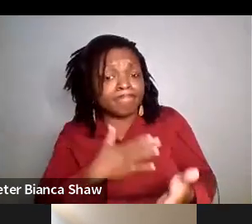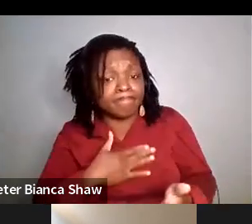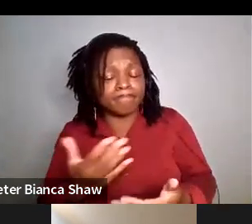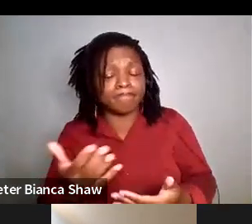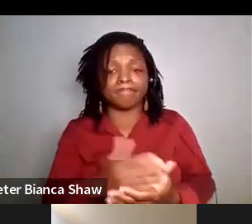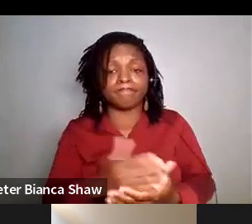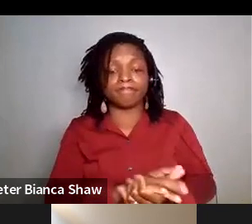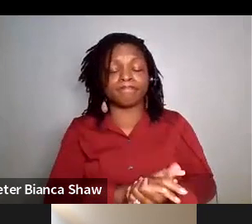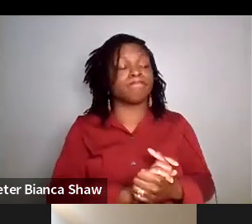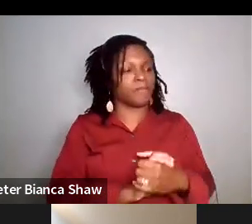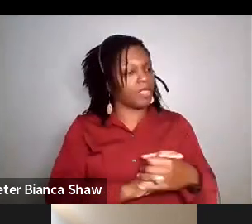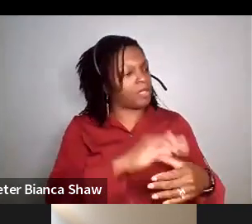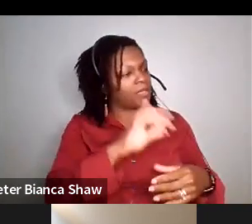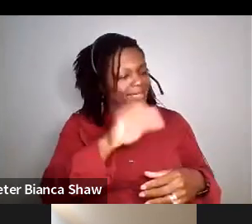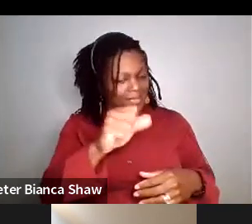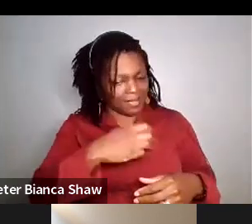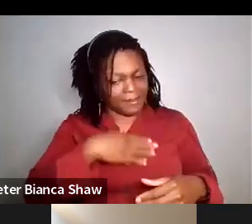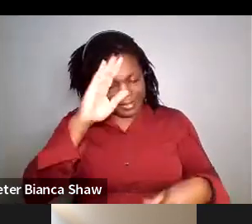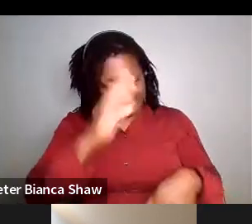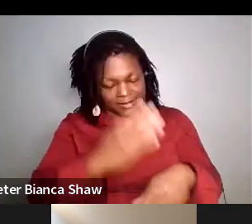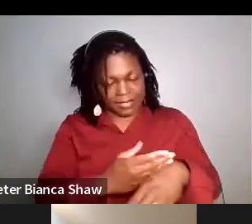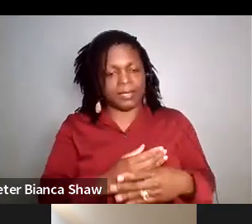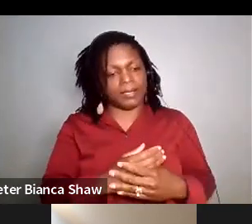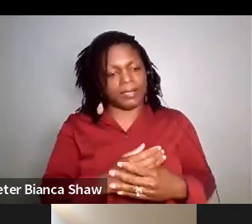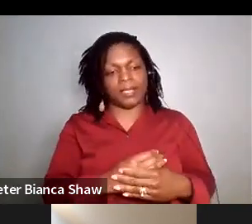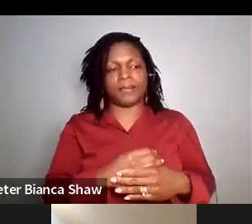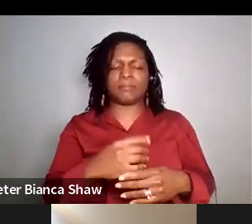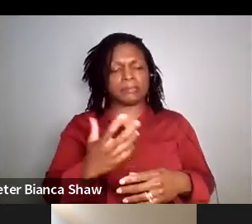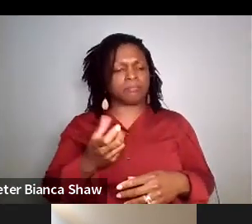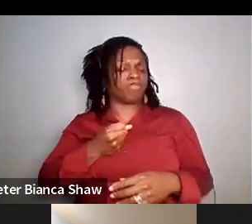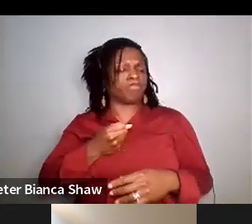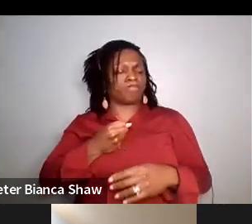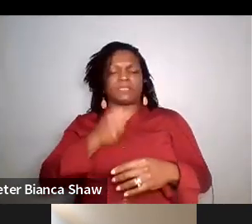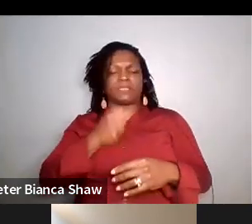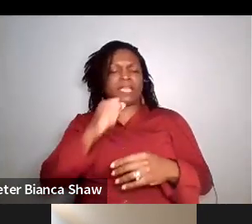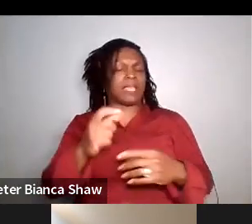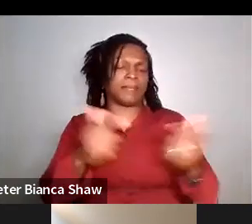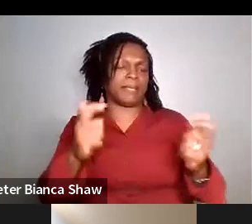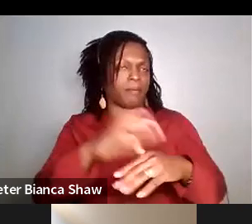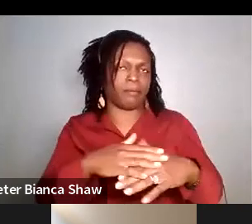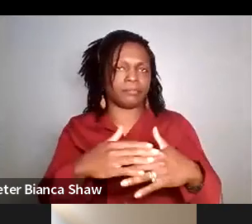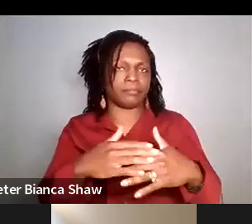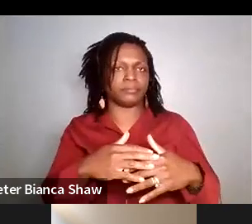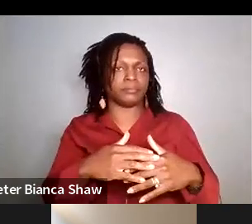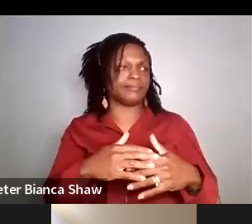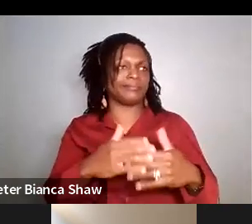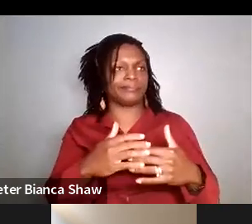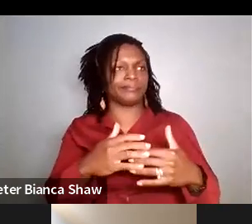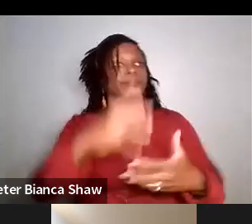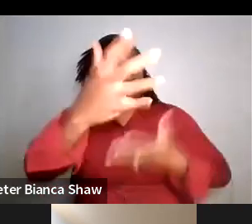I remember one time He's real reserved he's not real big on hugging or anything along those lines, and we took him to a facility in Shreveport.